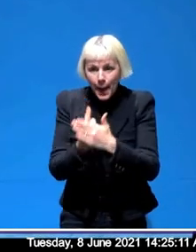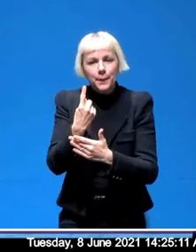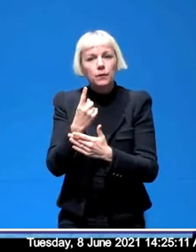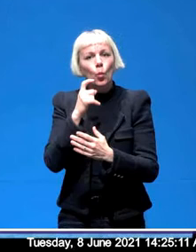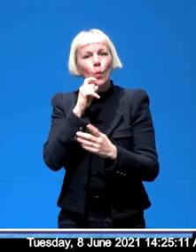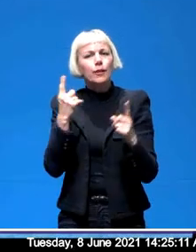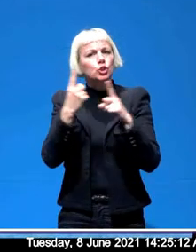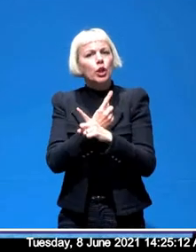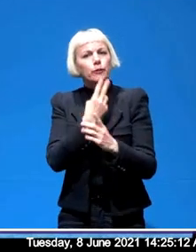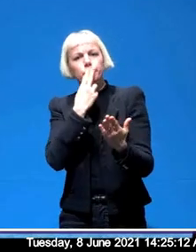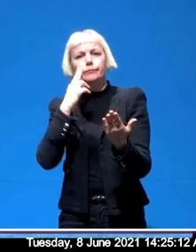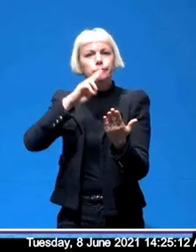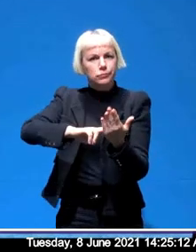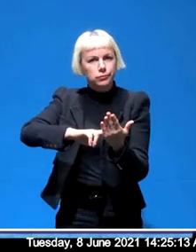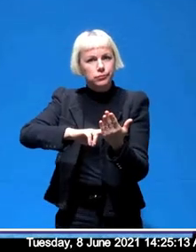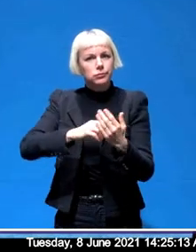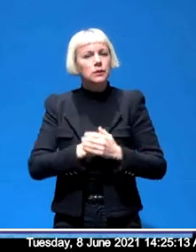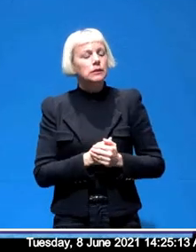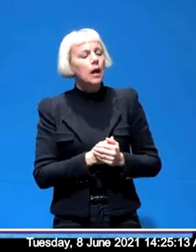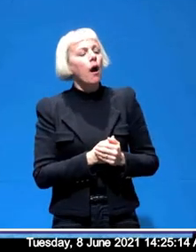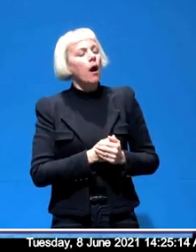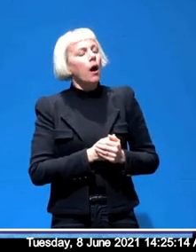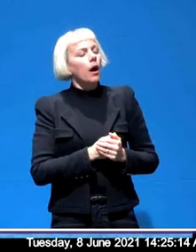It should have been re-categorised as "minor", yes.